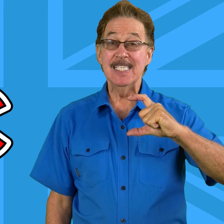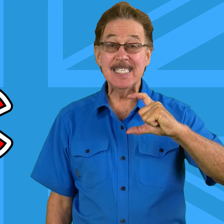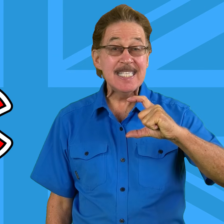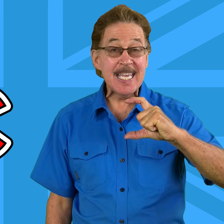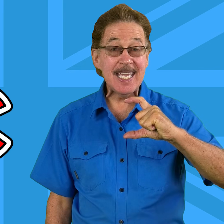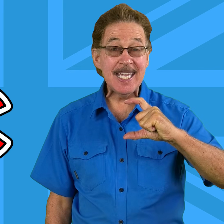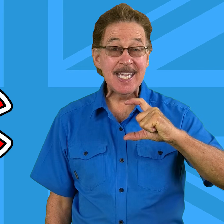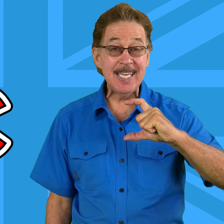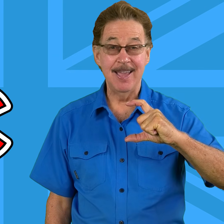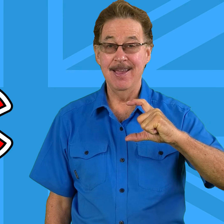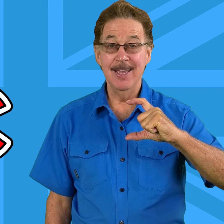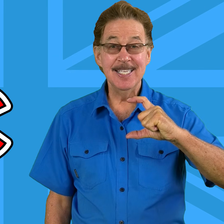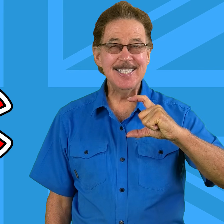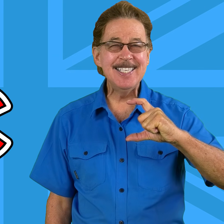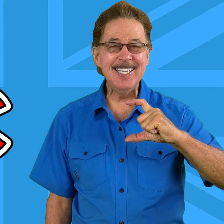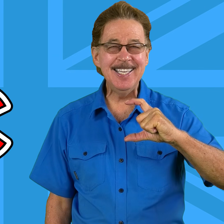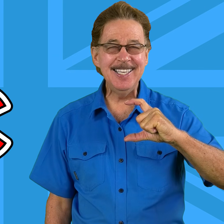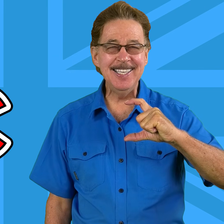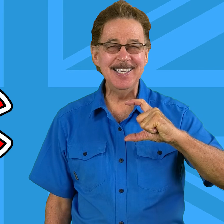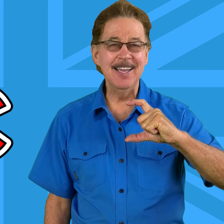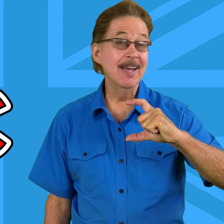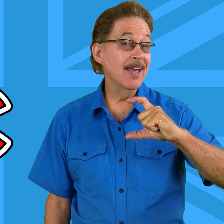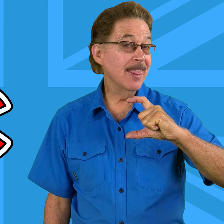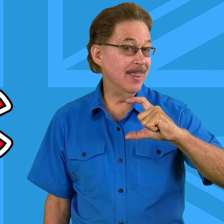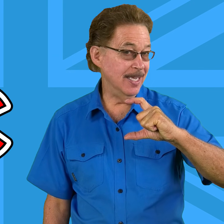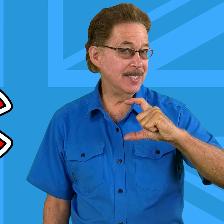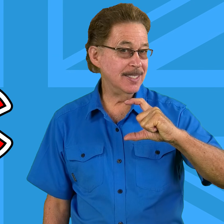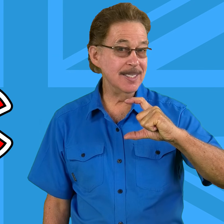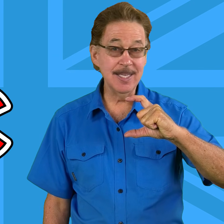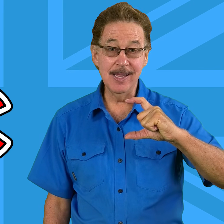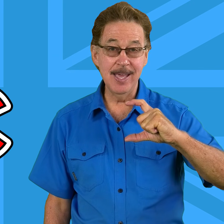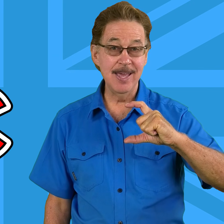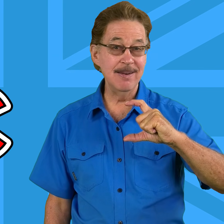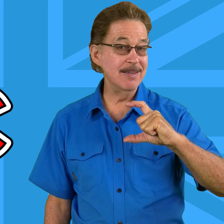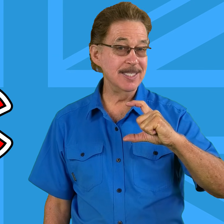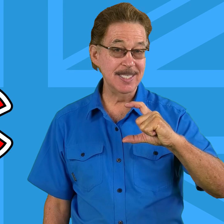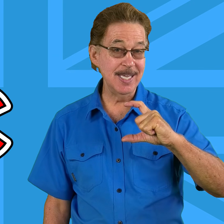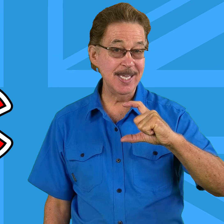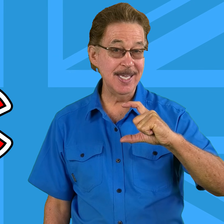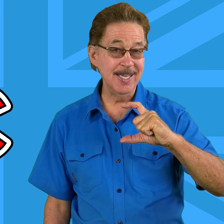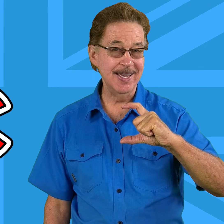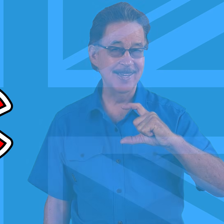C, c, this is the letter c